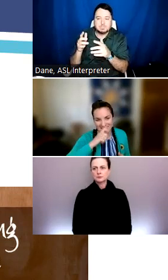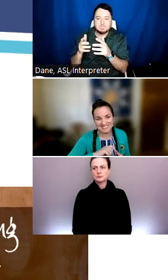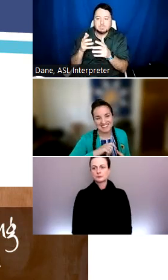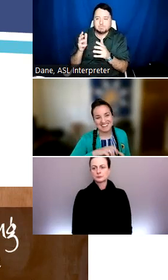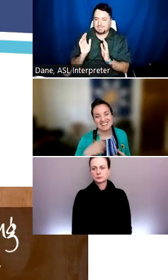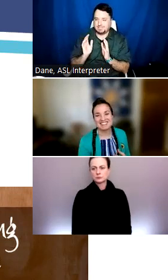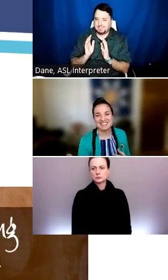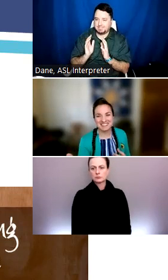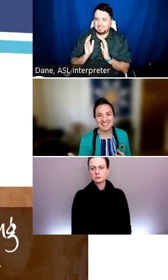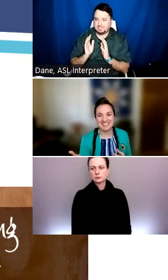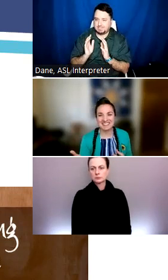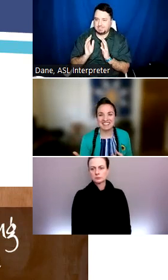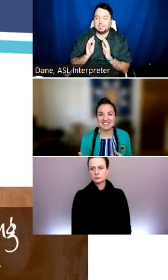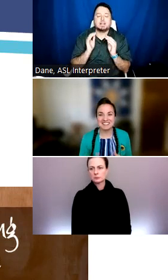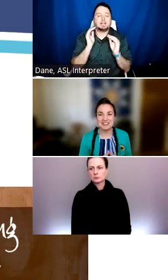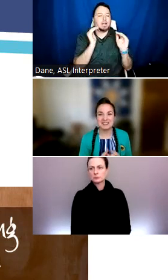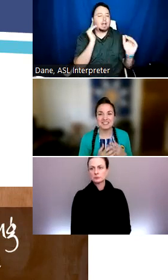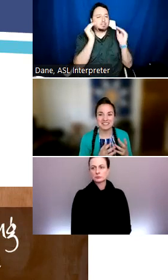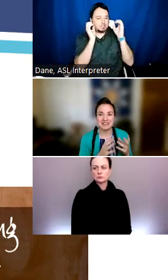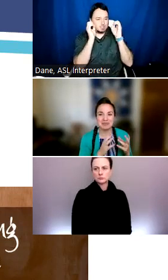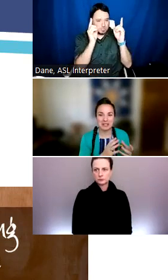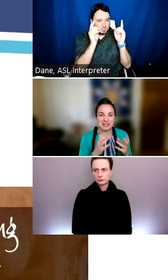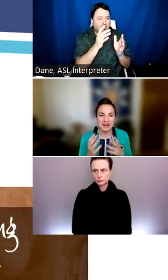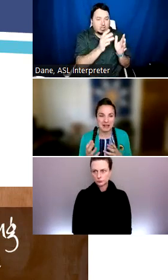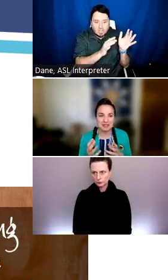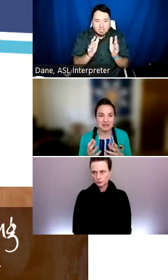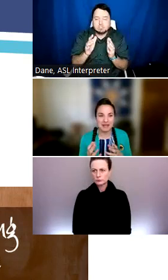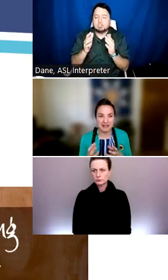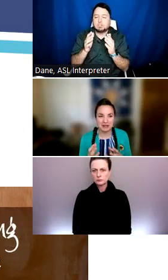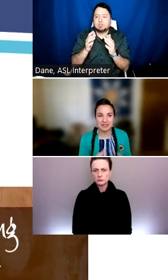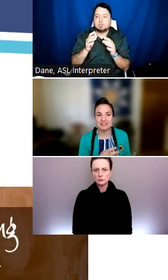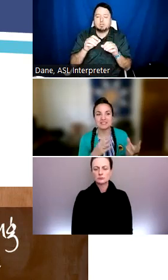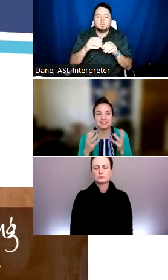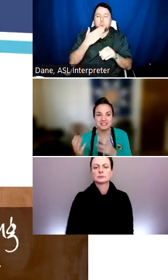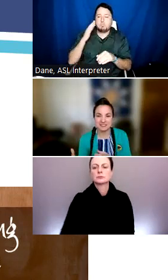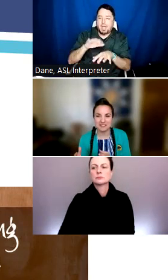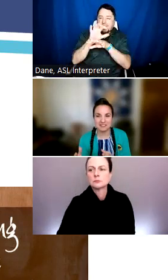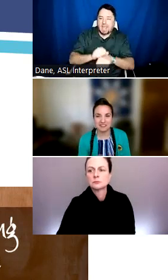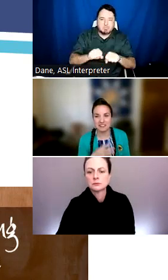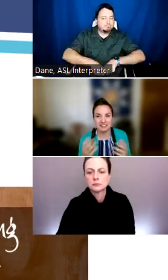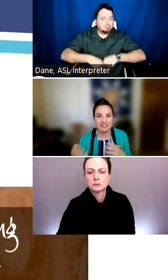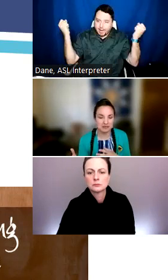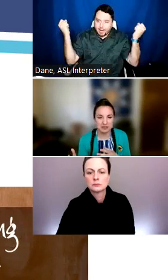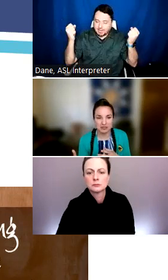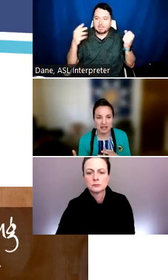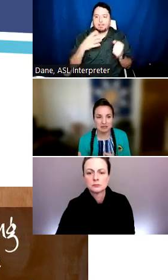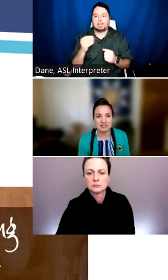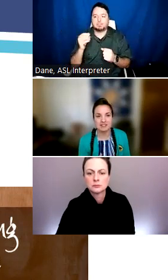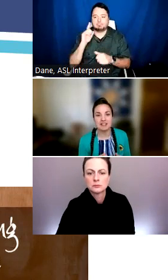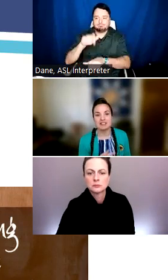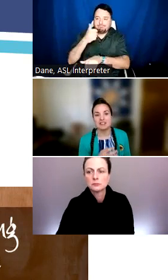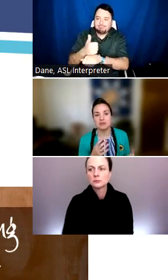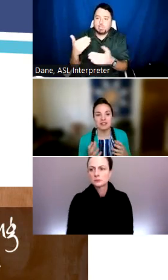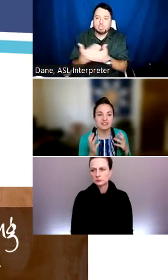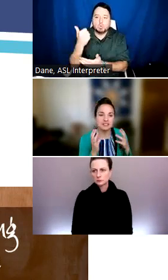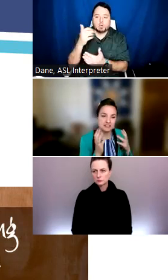sorry with our adult education. So Breaking Bad habits, instilling newer habits. We wanted to